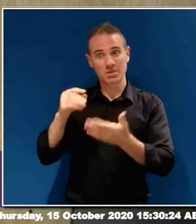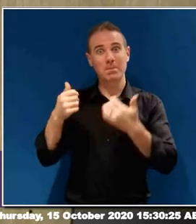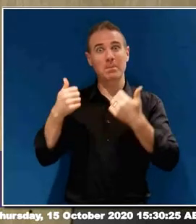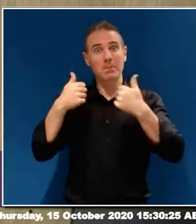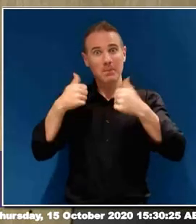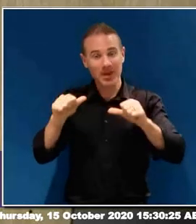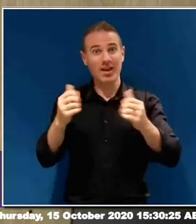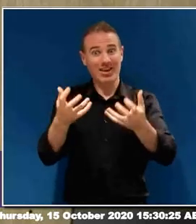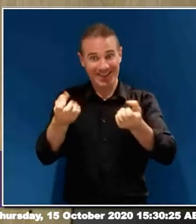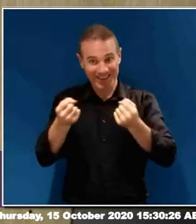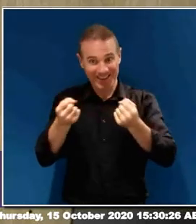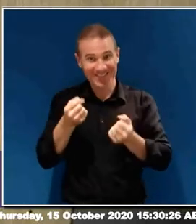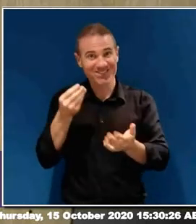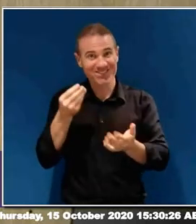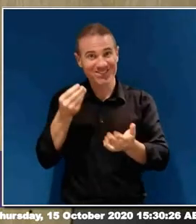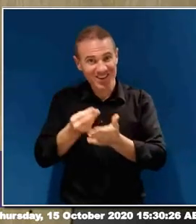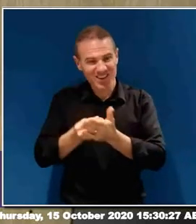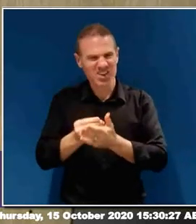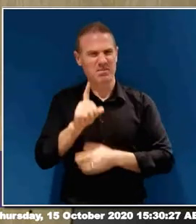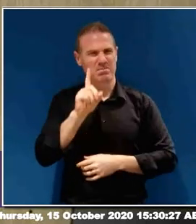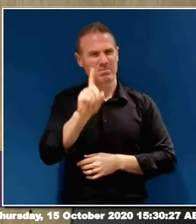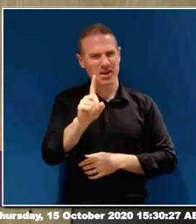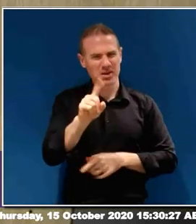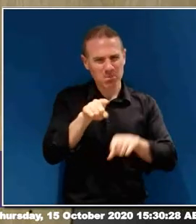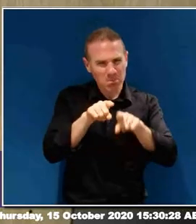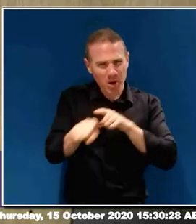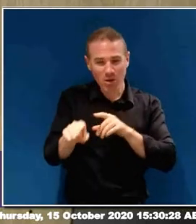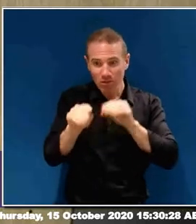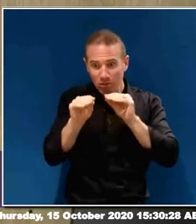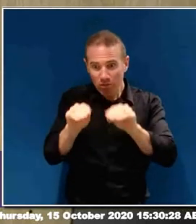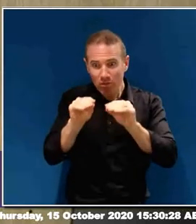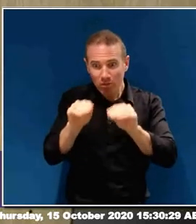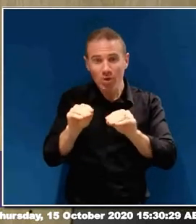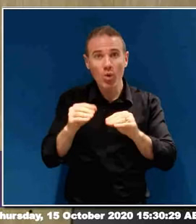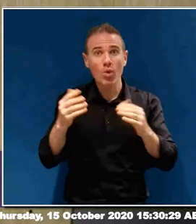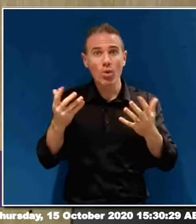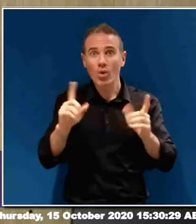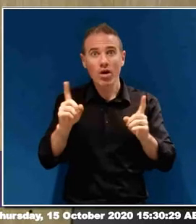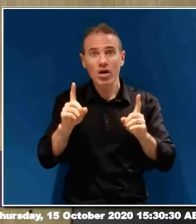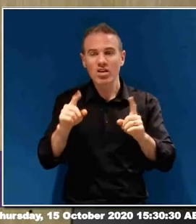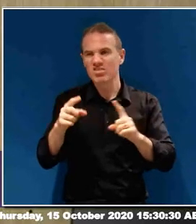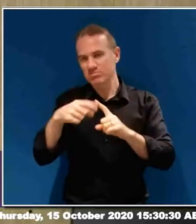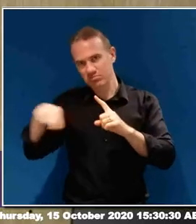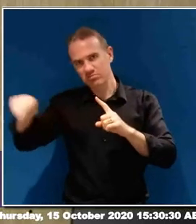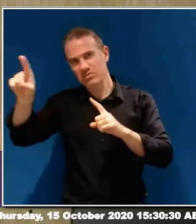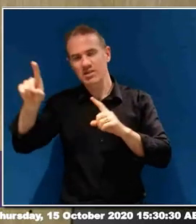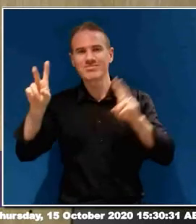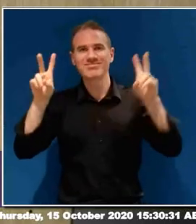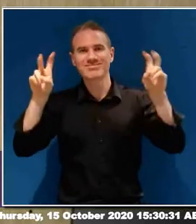the responsible thinking room, or with a teacher aide on an iPad in a corridor